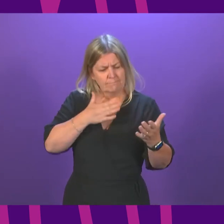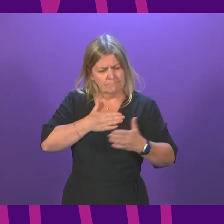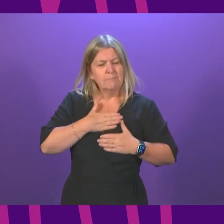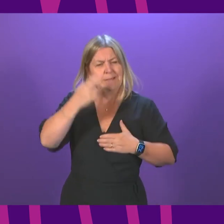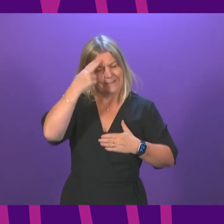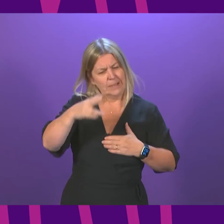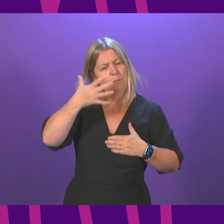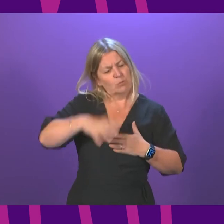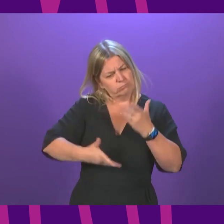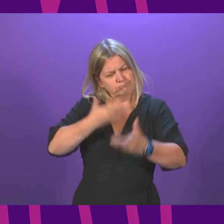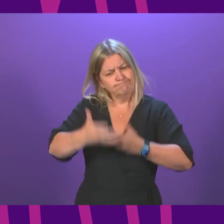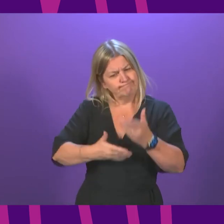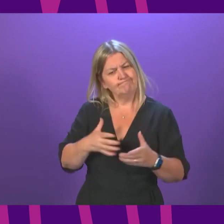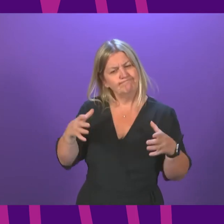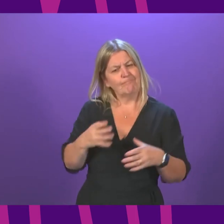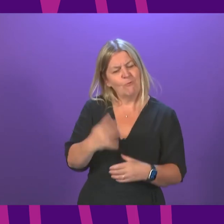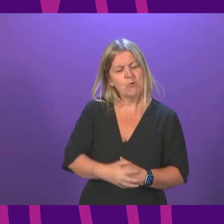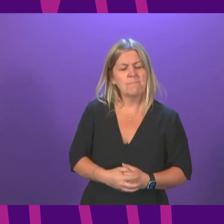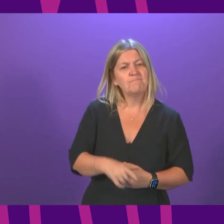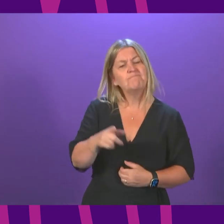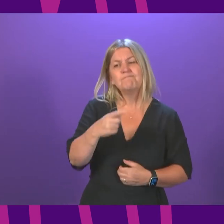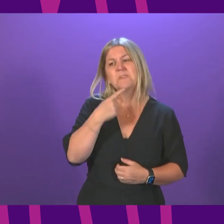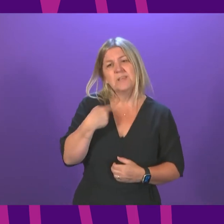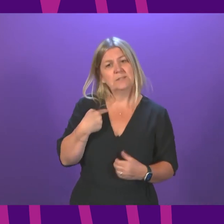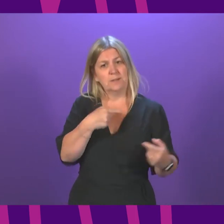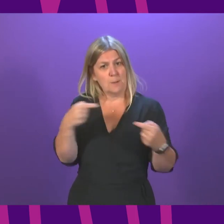After yesterday’s stage 2 debate, I had discussions with the Scottish Government.